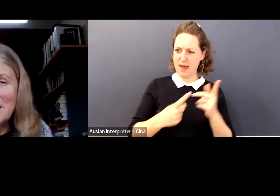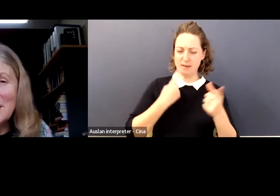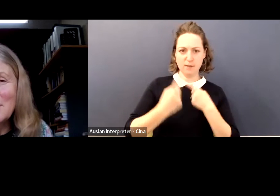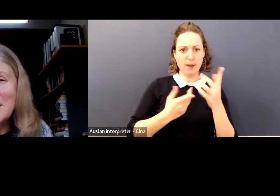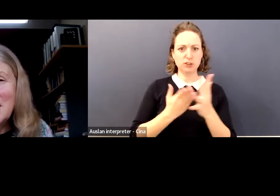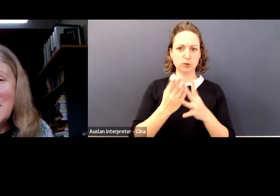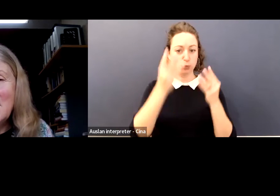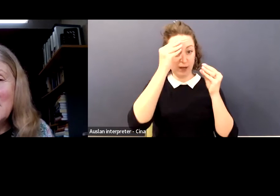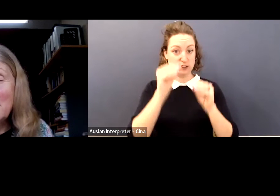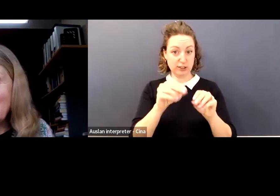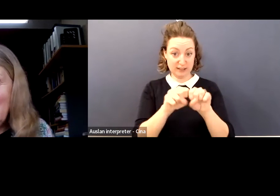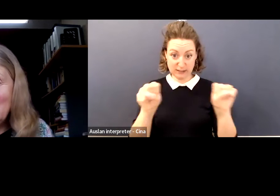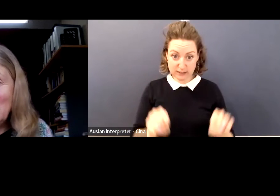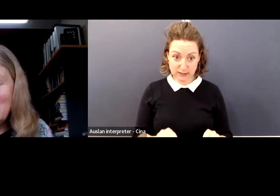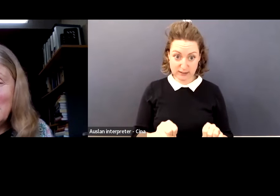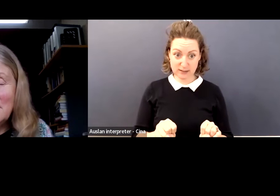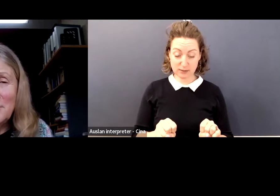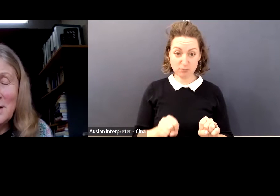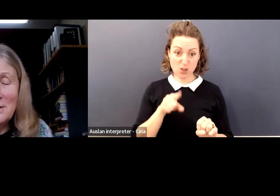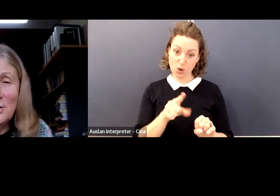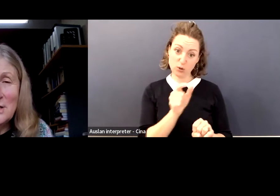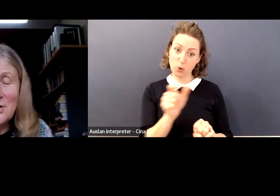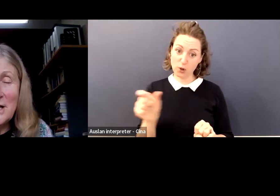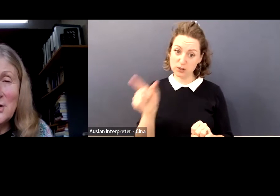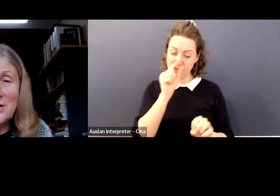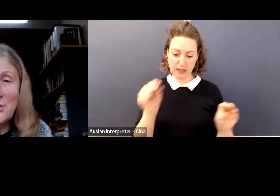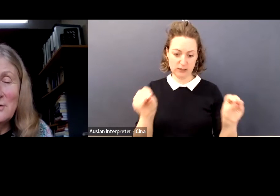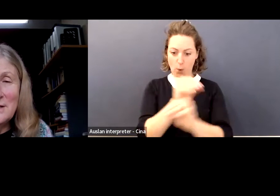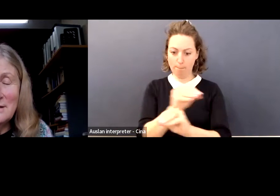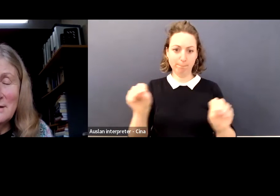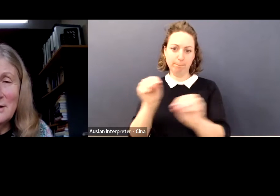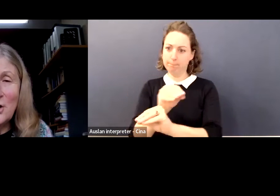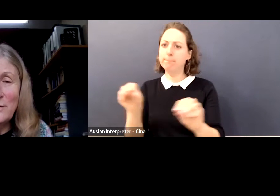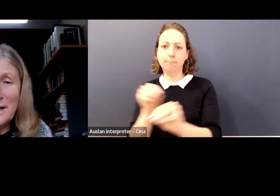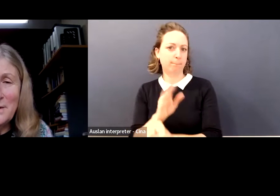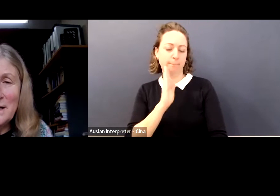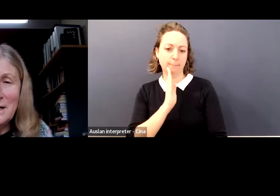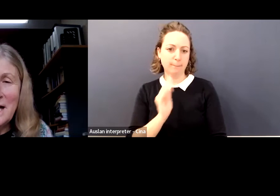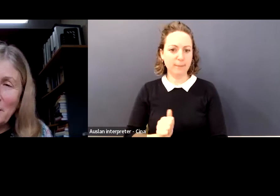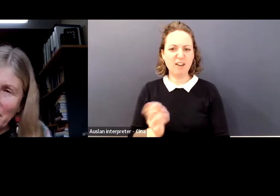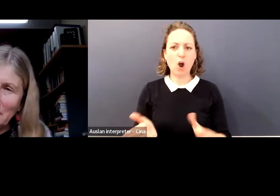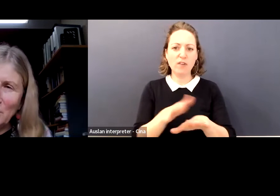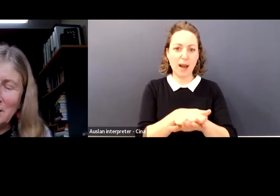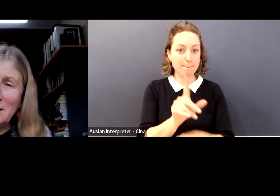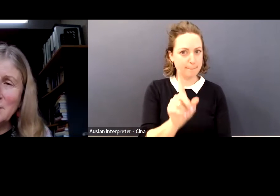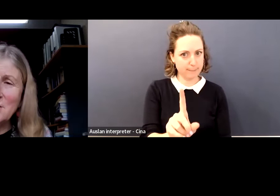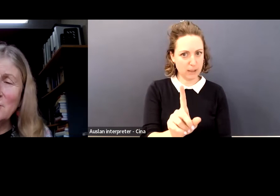systems, they can be interchange. So there is an overlap there. However, when it comes to